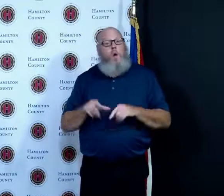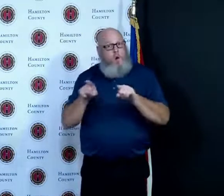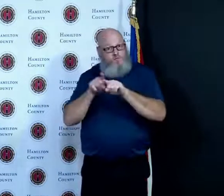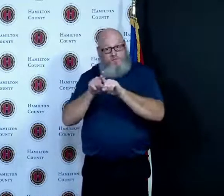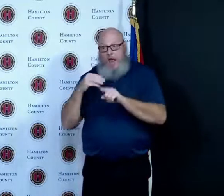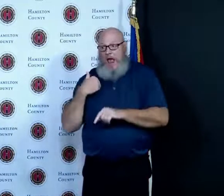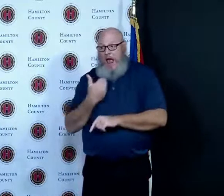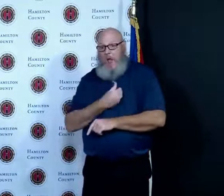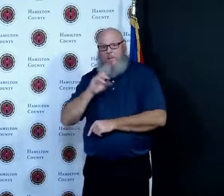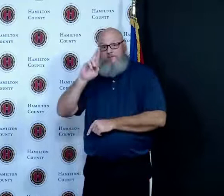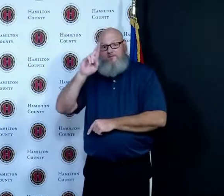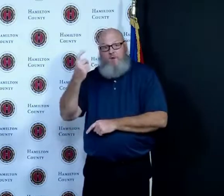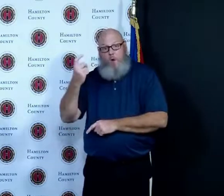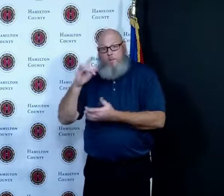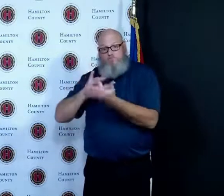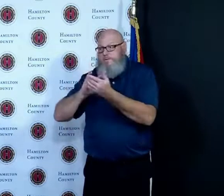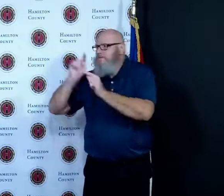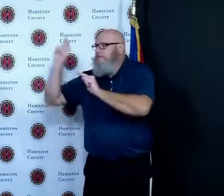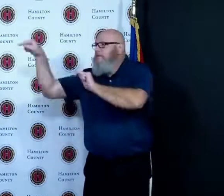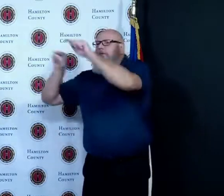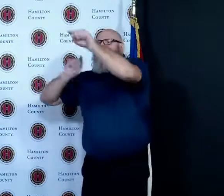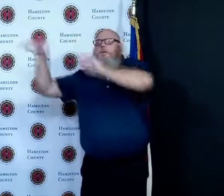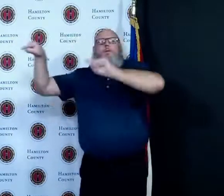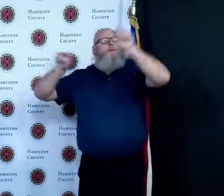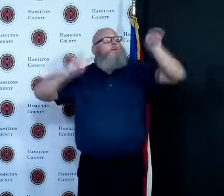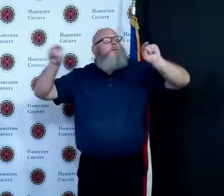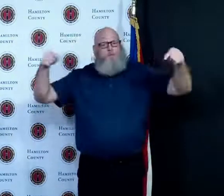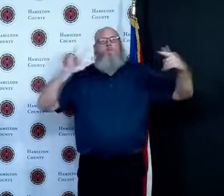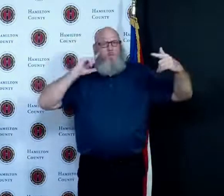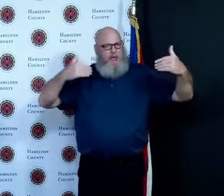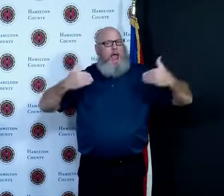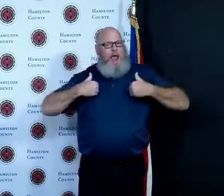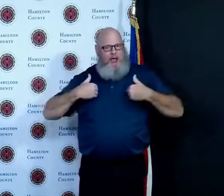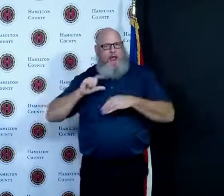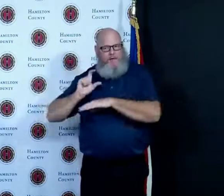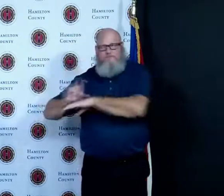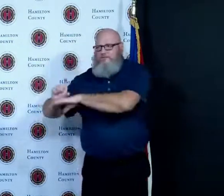County Public Health is receiving we have a registration on our website we are working